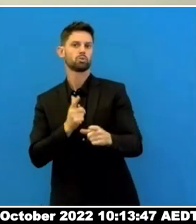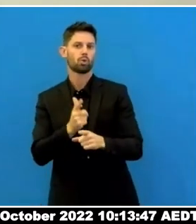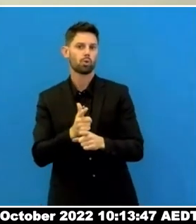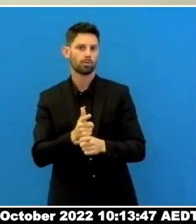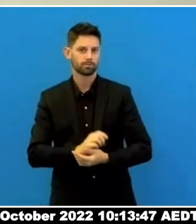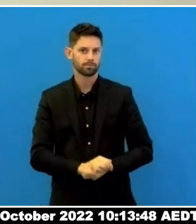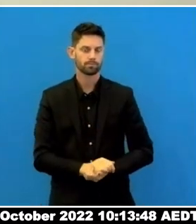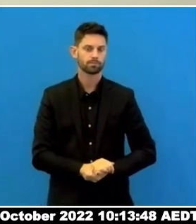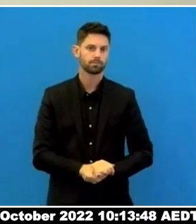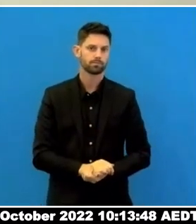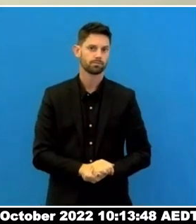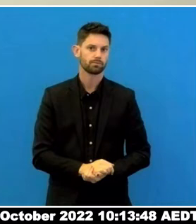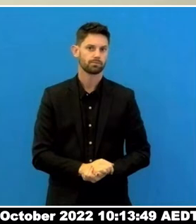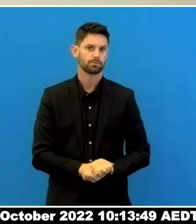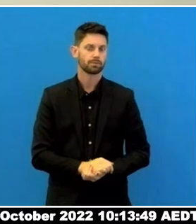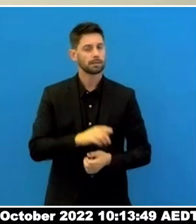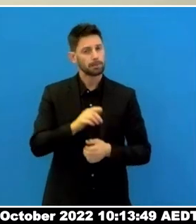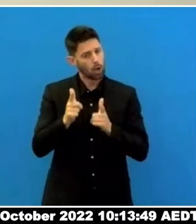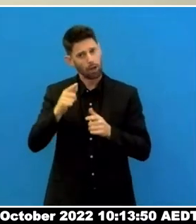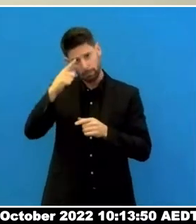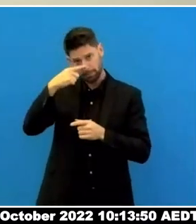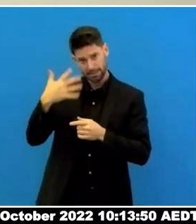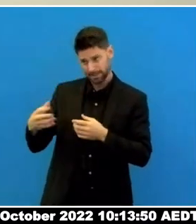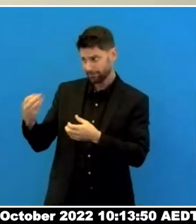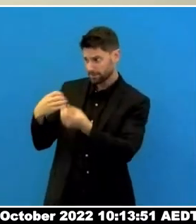to be anonymous and independent from any institutions